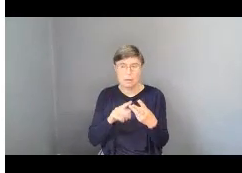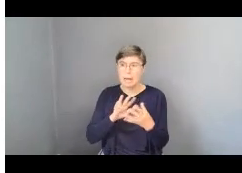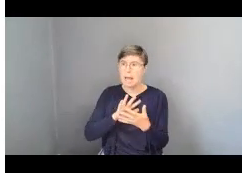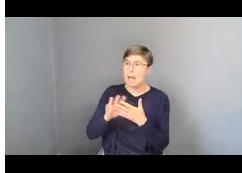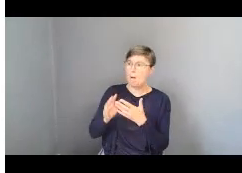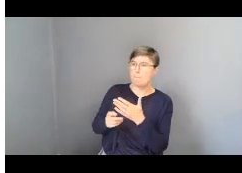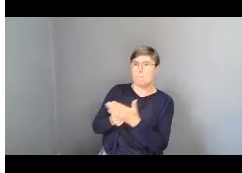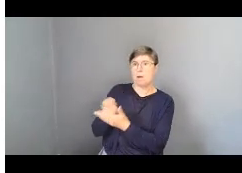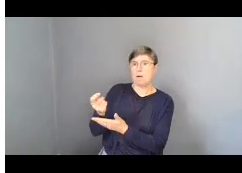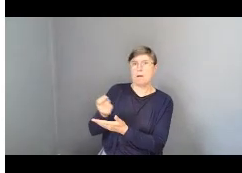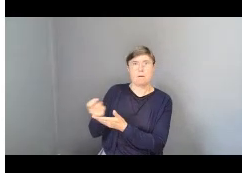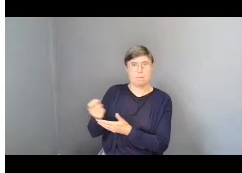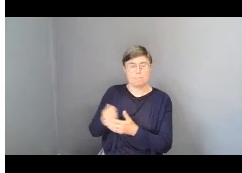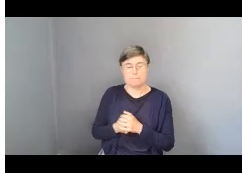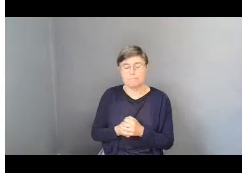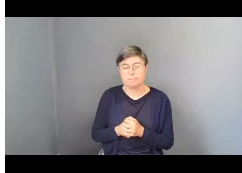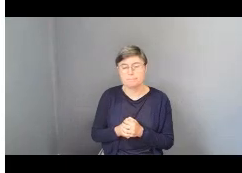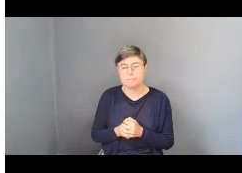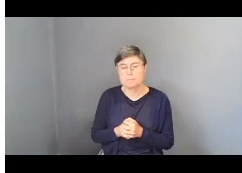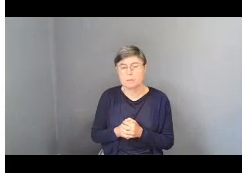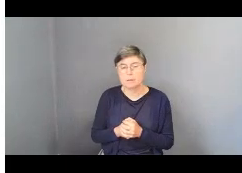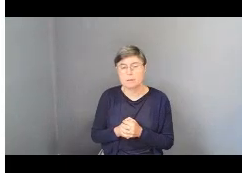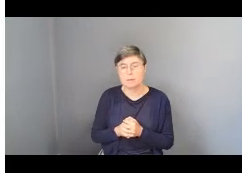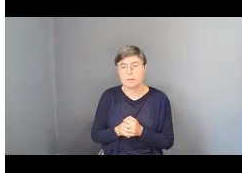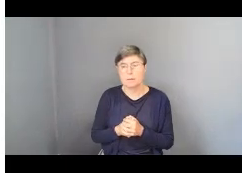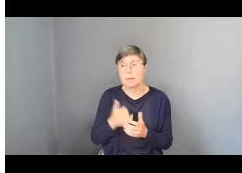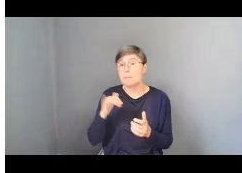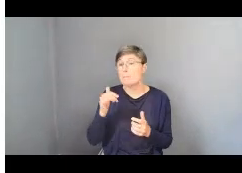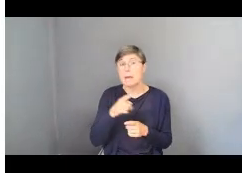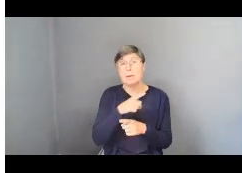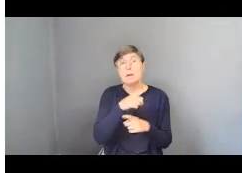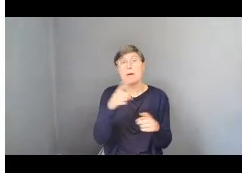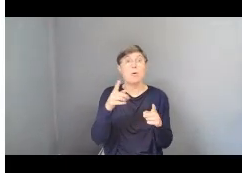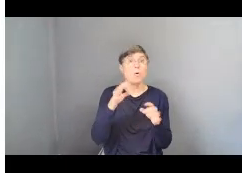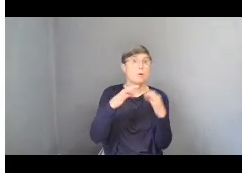A provider may have their own standard service agreement,